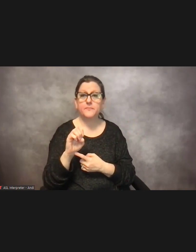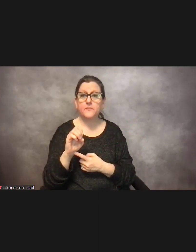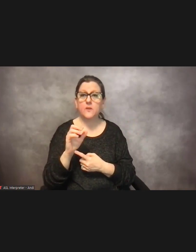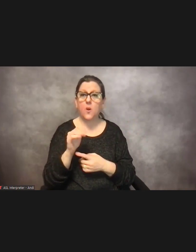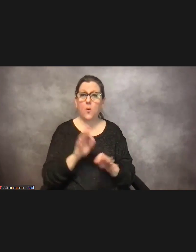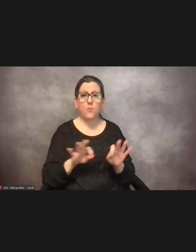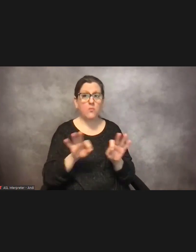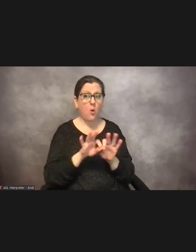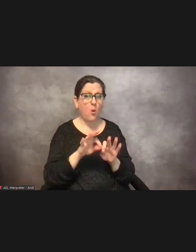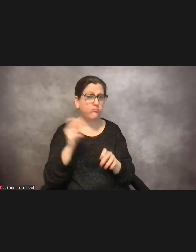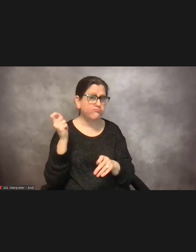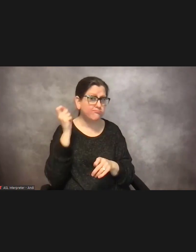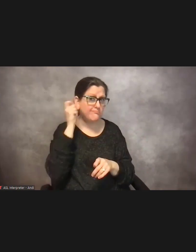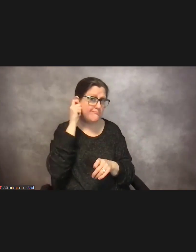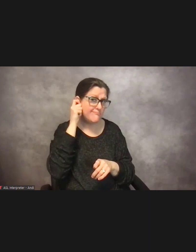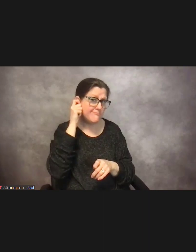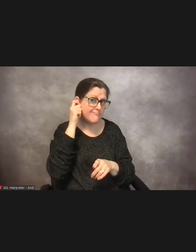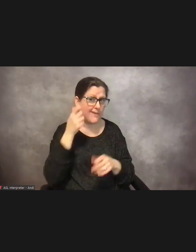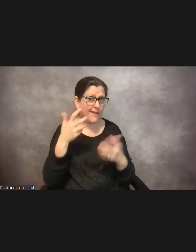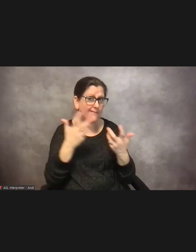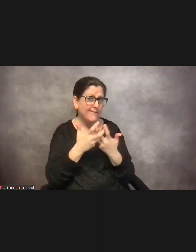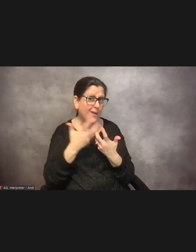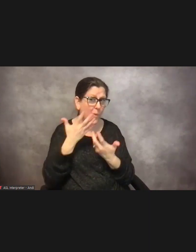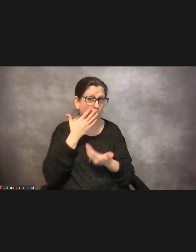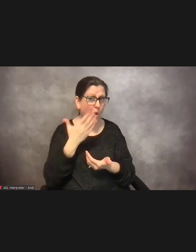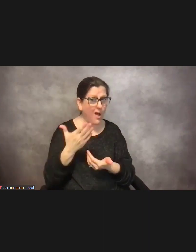we want to have a good probe fit.